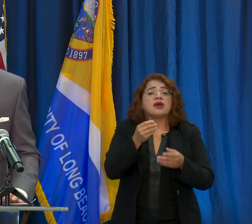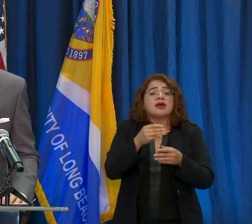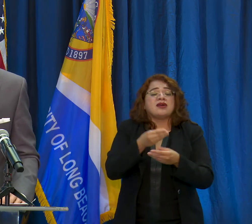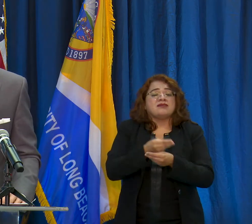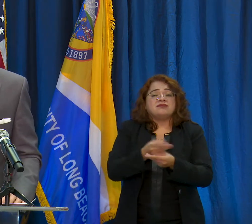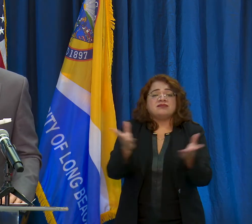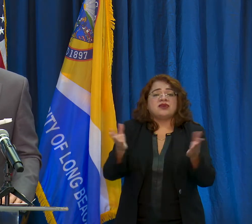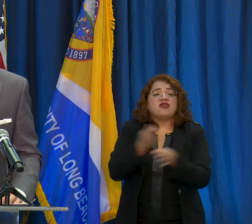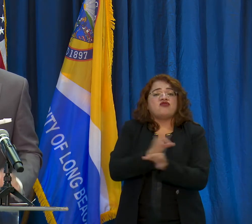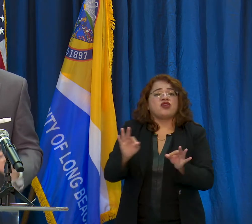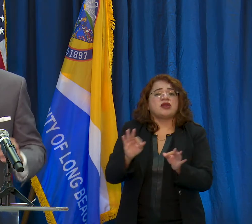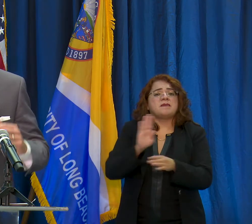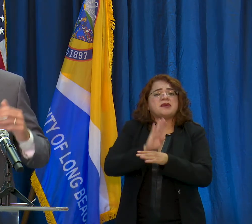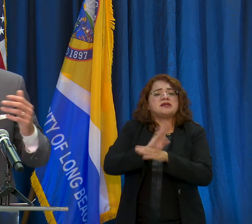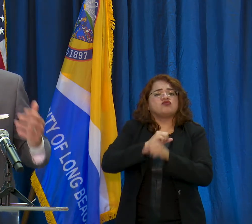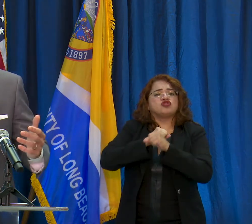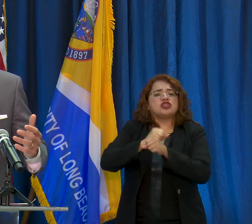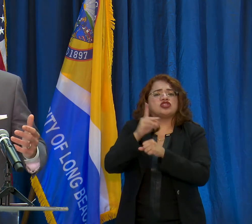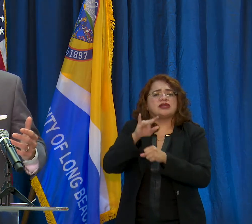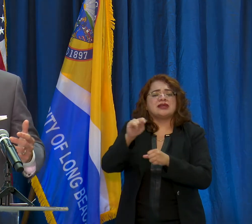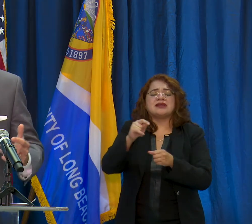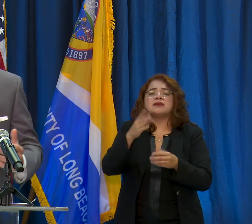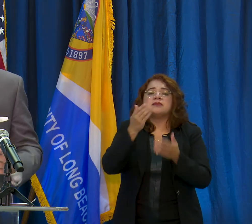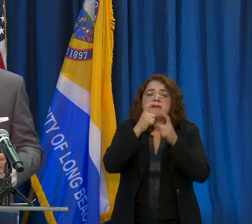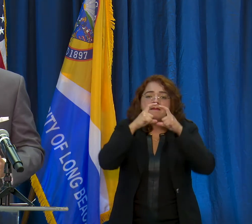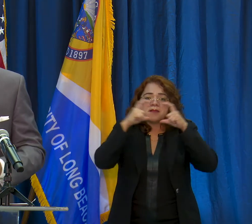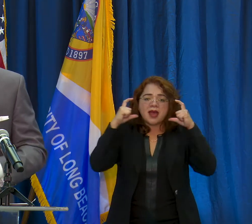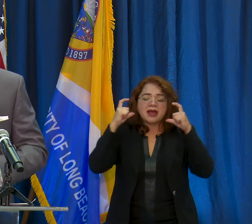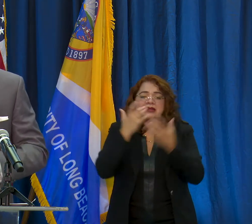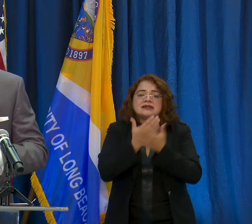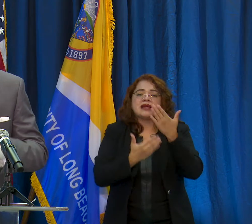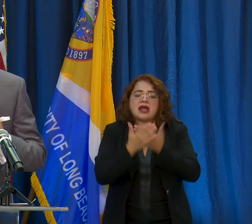kits which include masks, hand sanitizers and